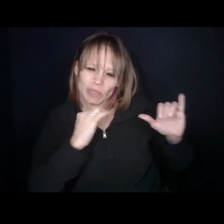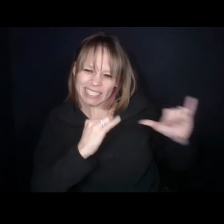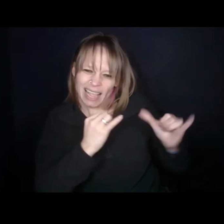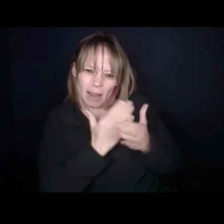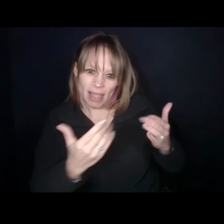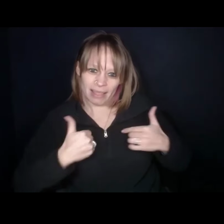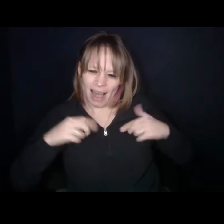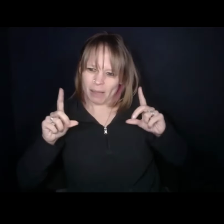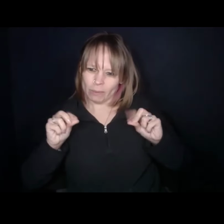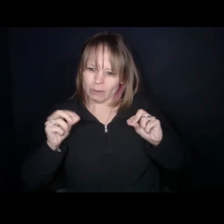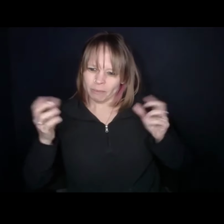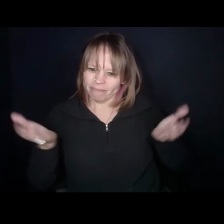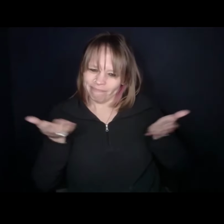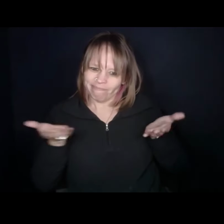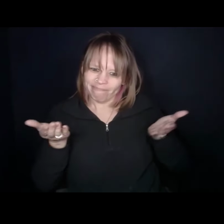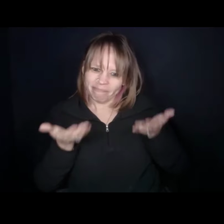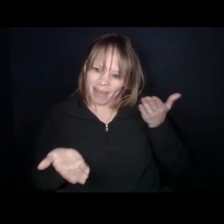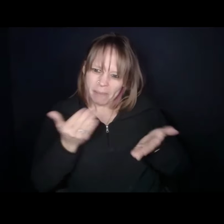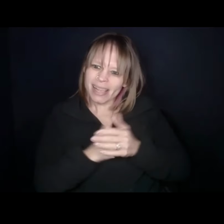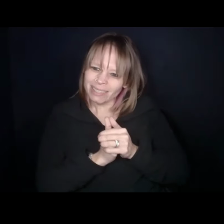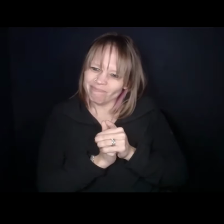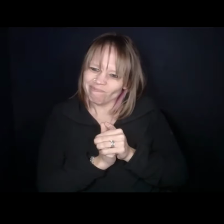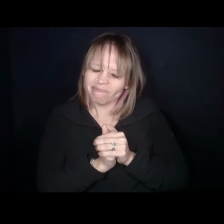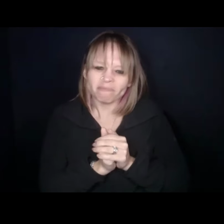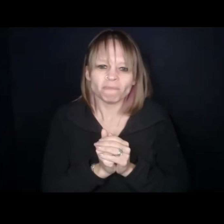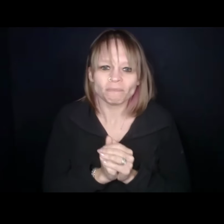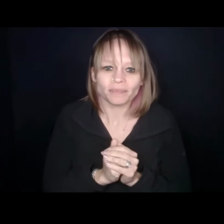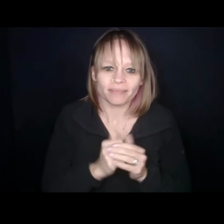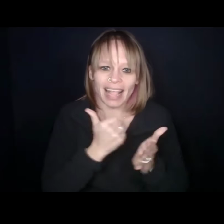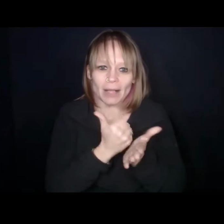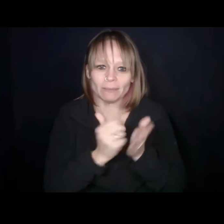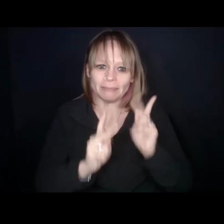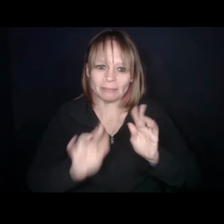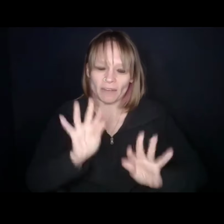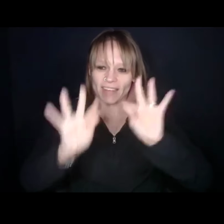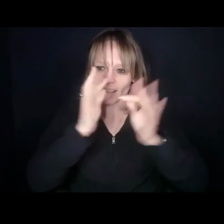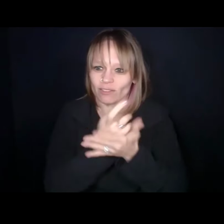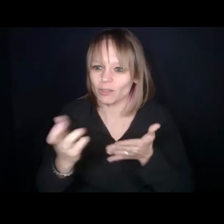doing, you know. Yeah. People with resources. Okay. Thank you. I appreciate it so